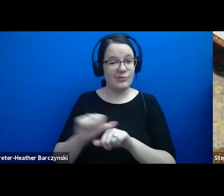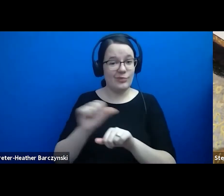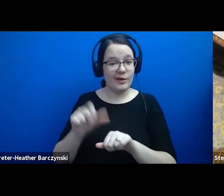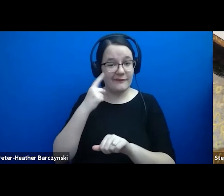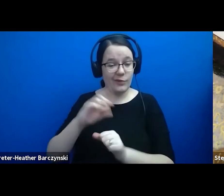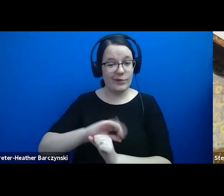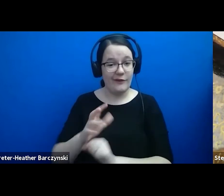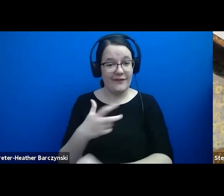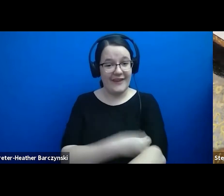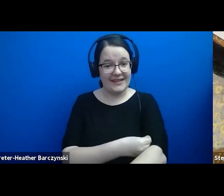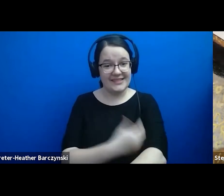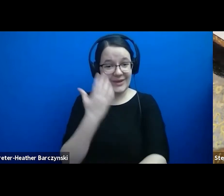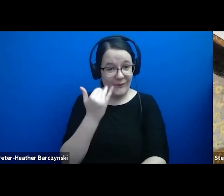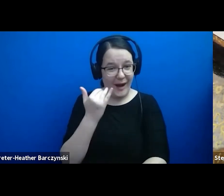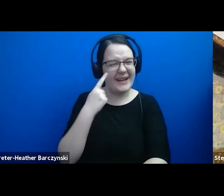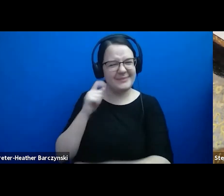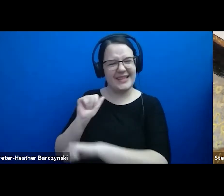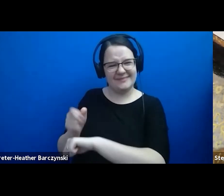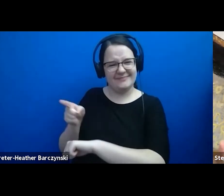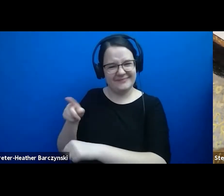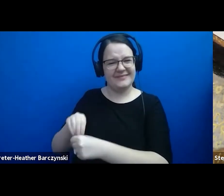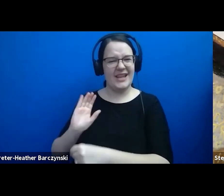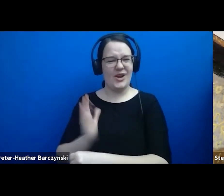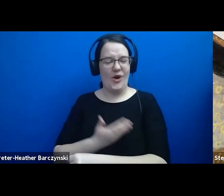because that's based in our infectious disease division it's really been a great opportunity for